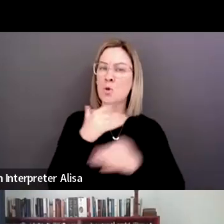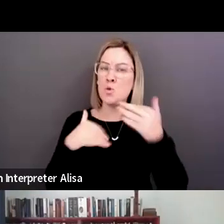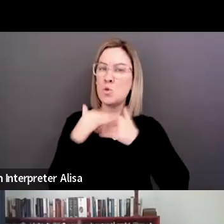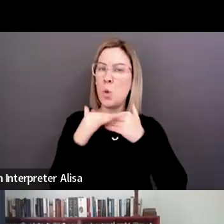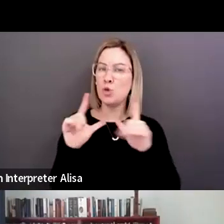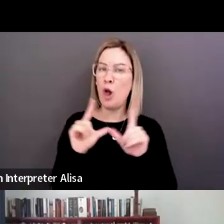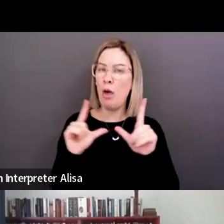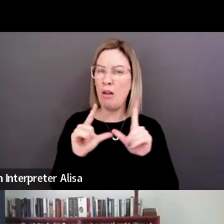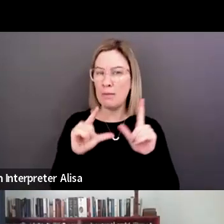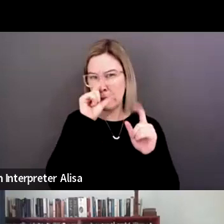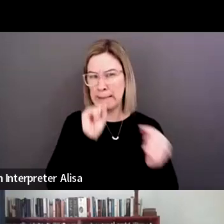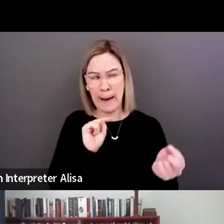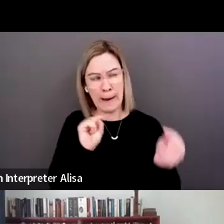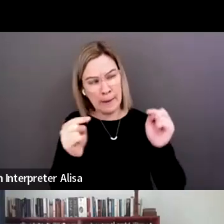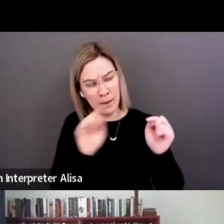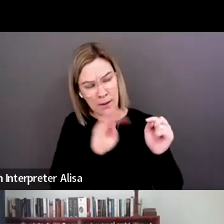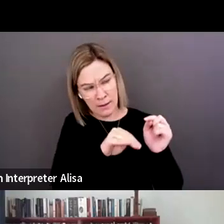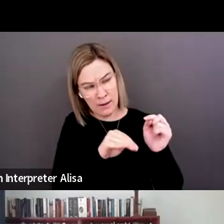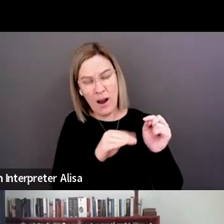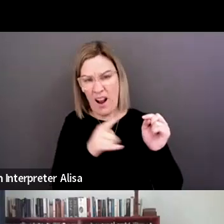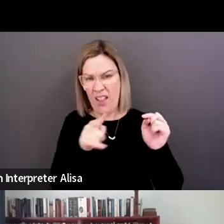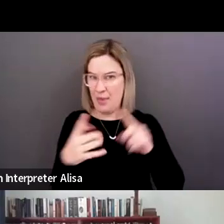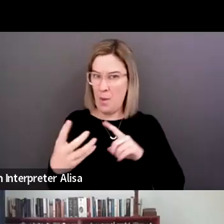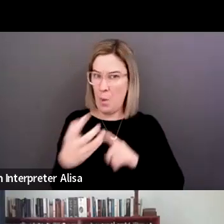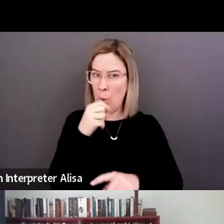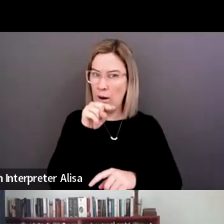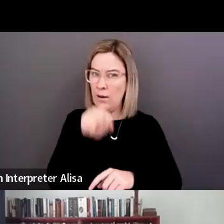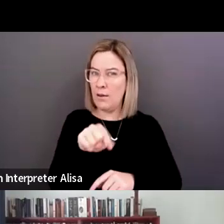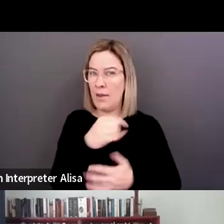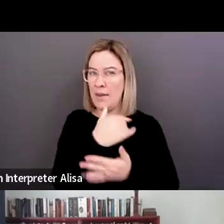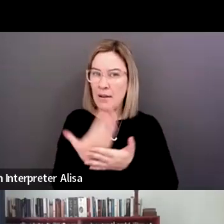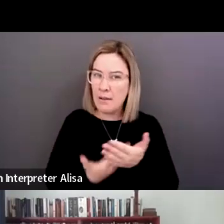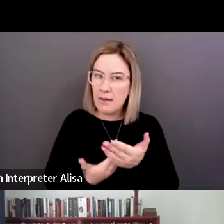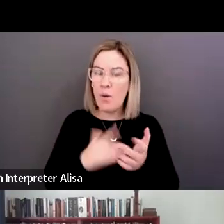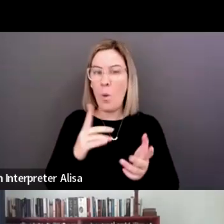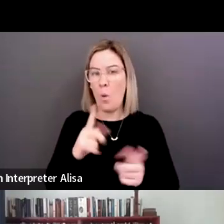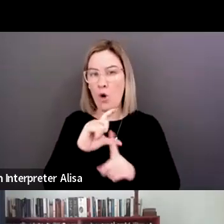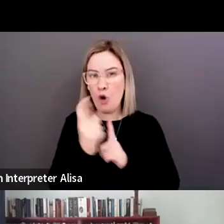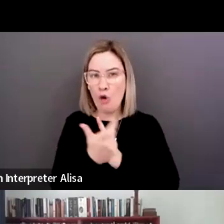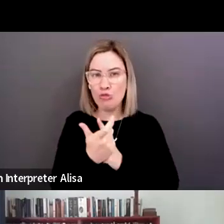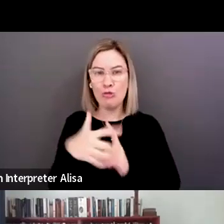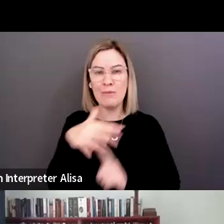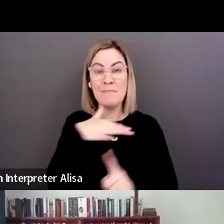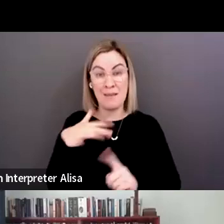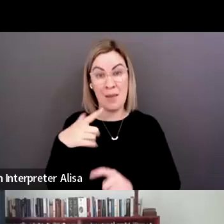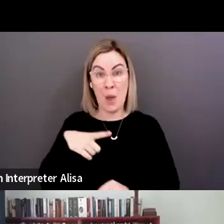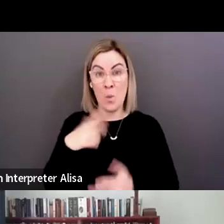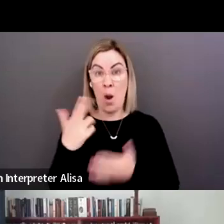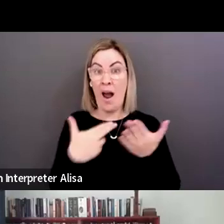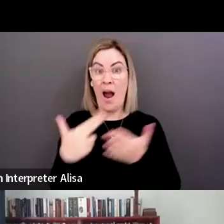something you can, you get your - your building licence and you can put something up. A social licence is contestable and it's something that is